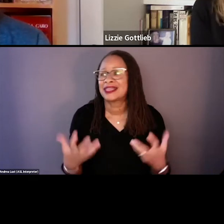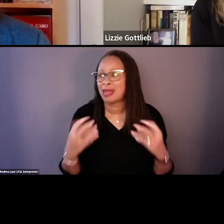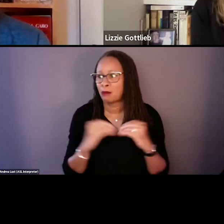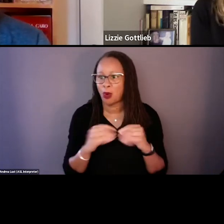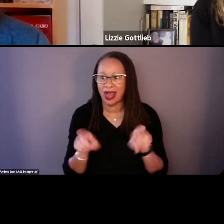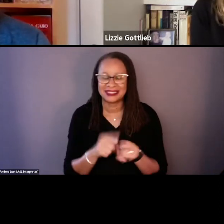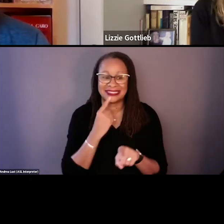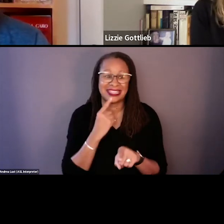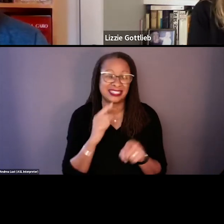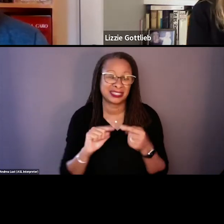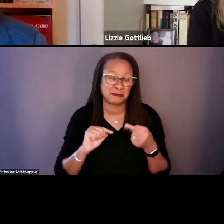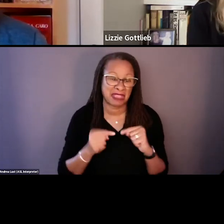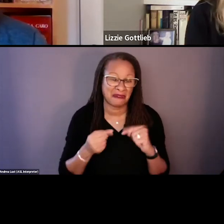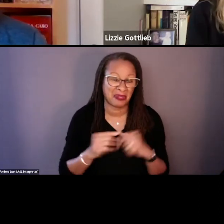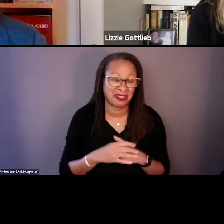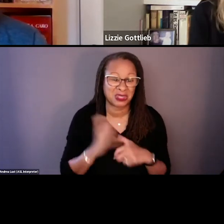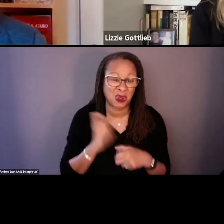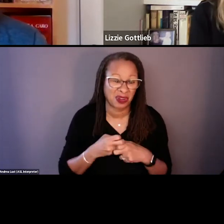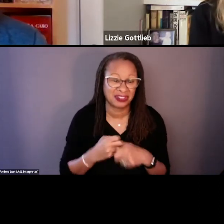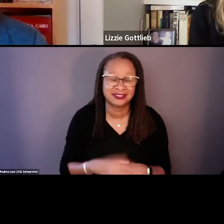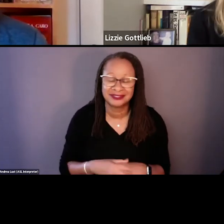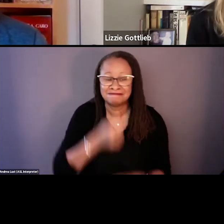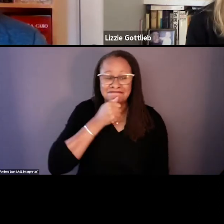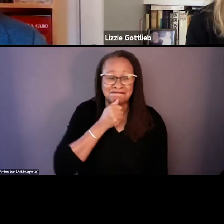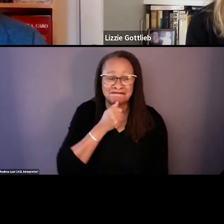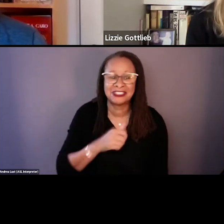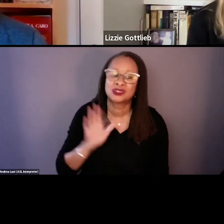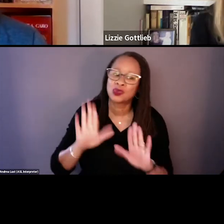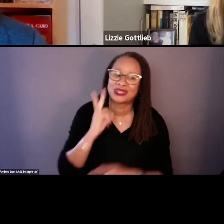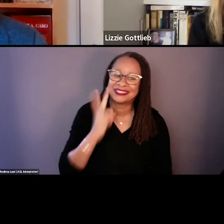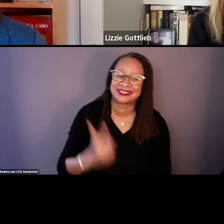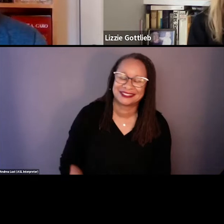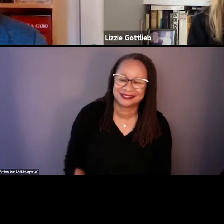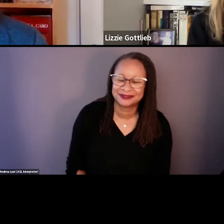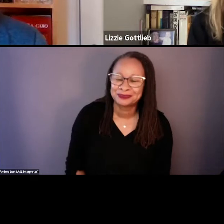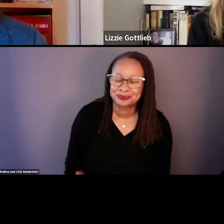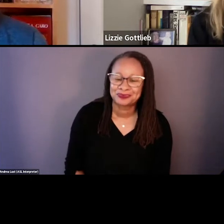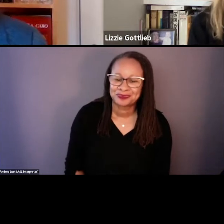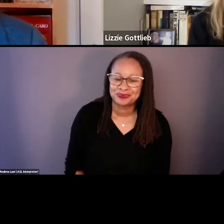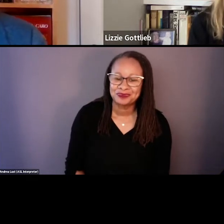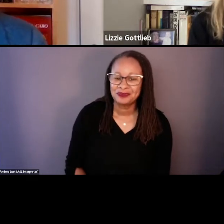which for him is a little bit, as he says, a little painful, a little excruciating and hard, was great to see.